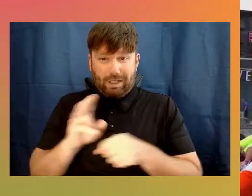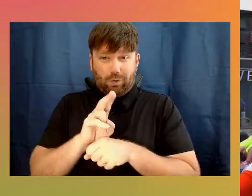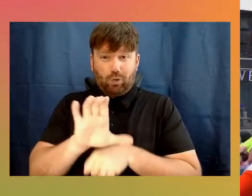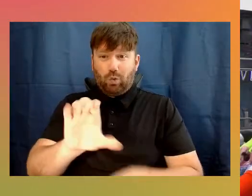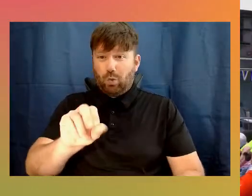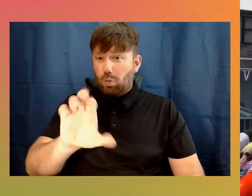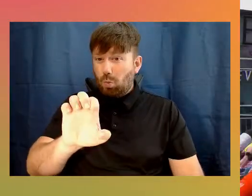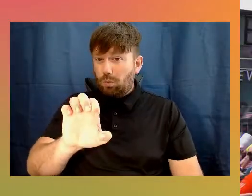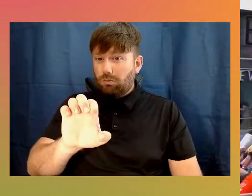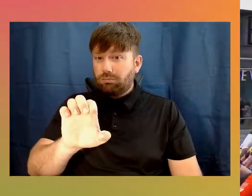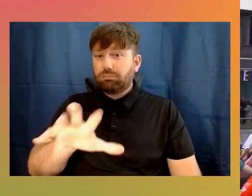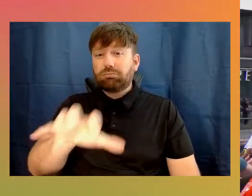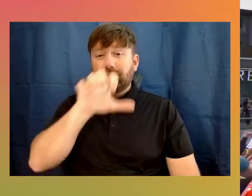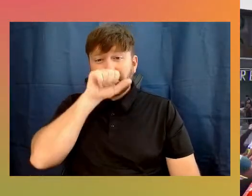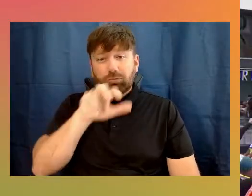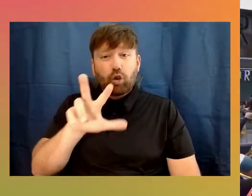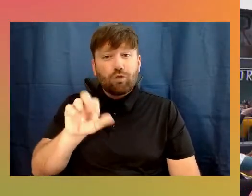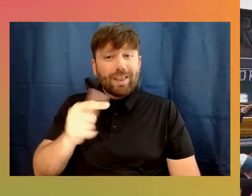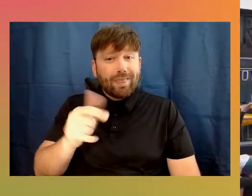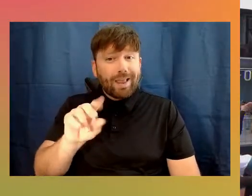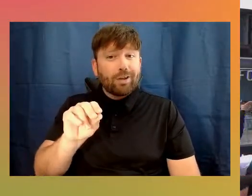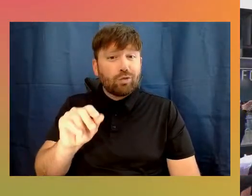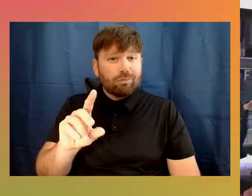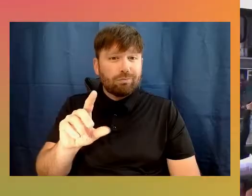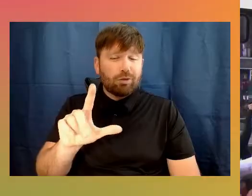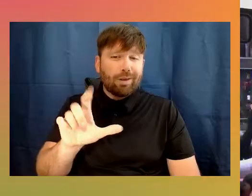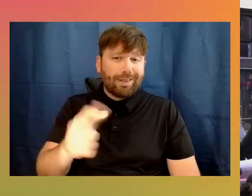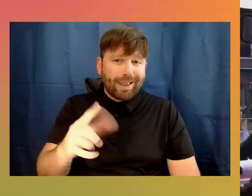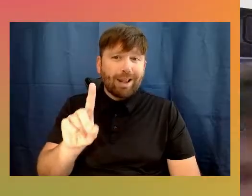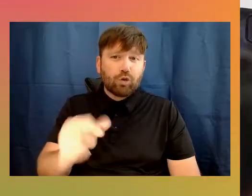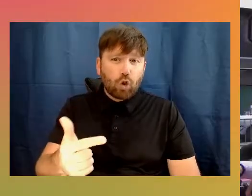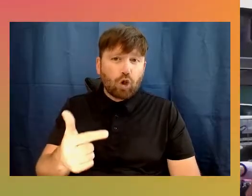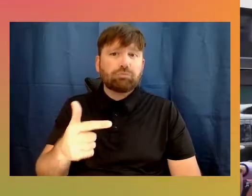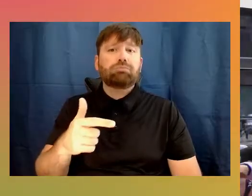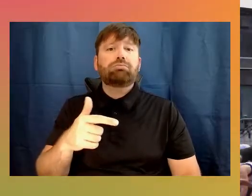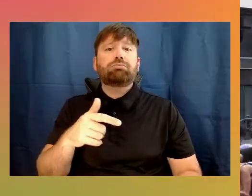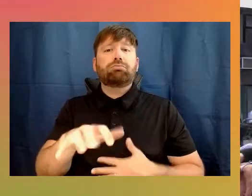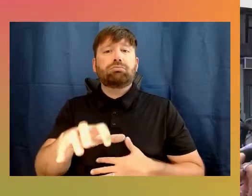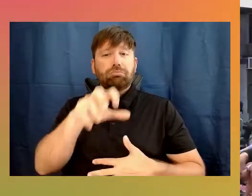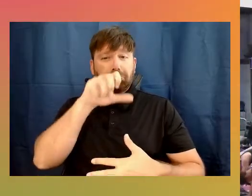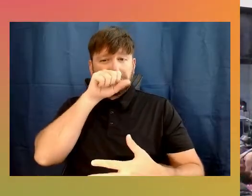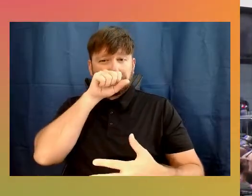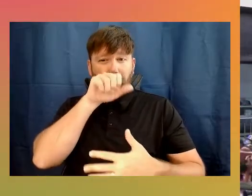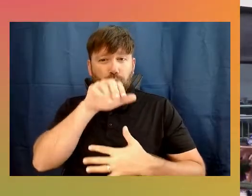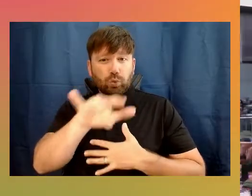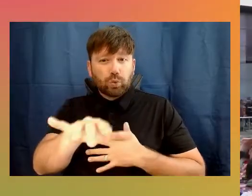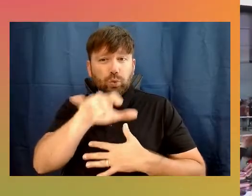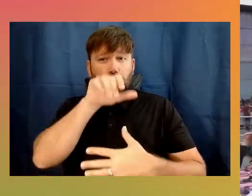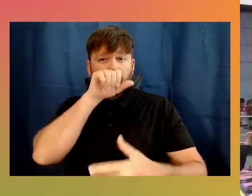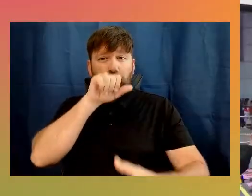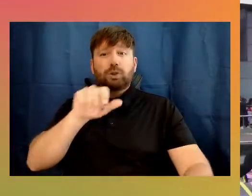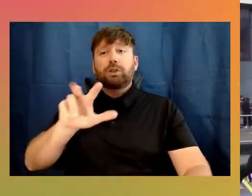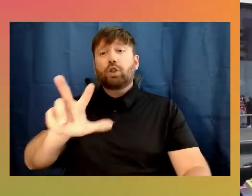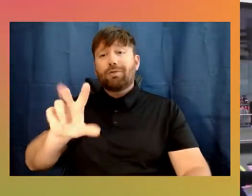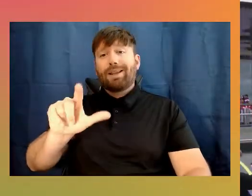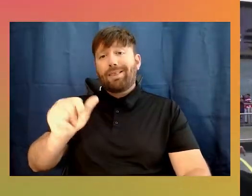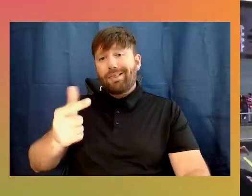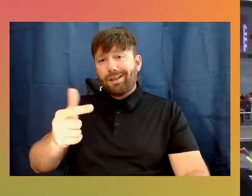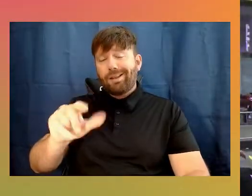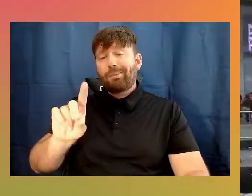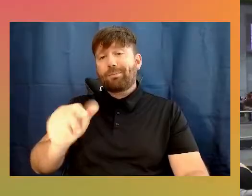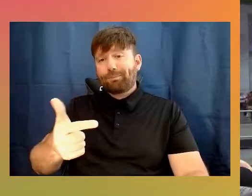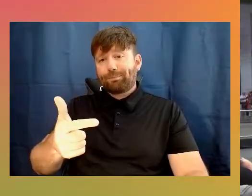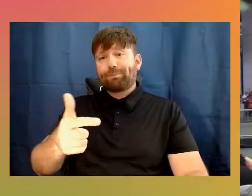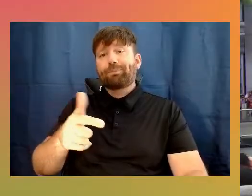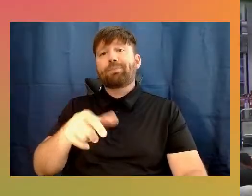KNEE TO NOSE, SHIFT FORWARD AND